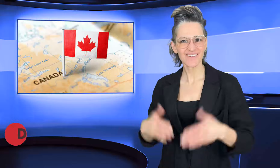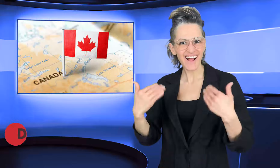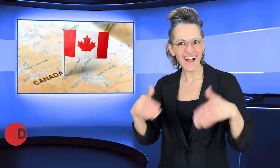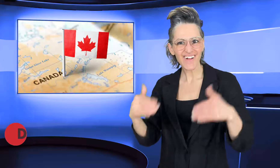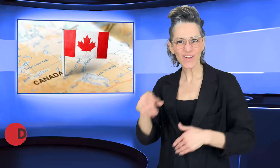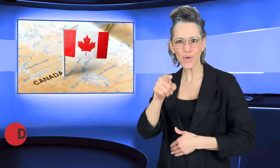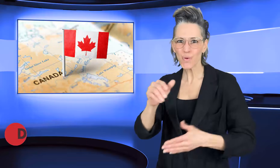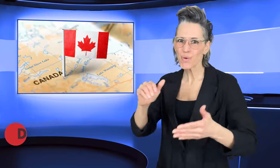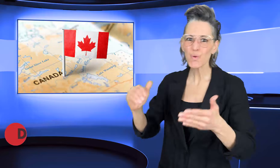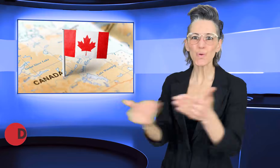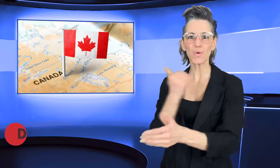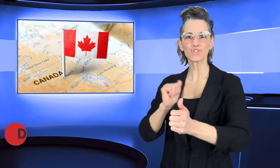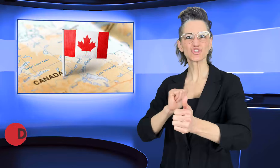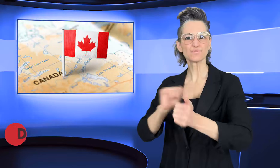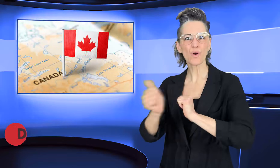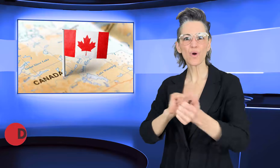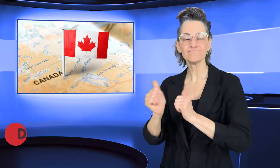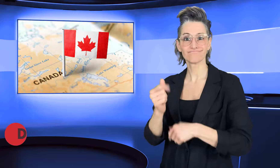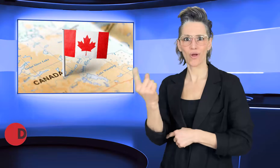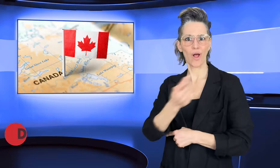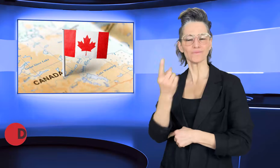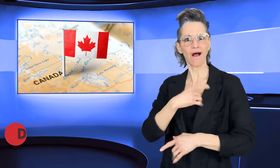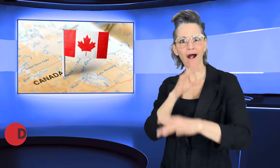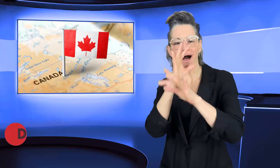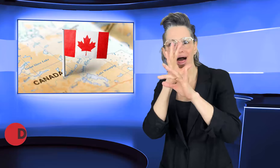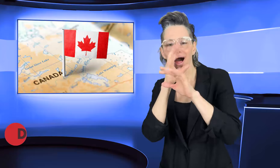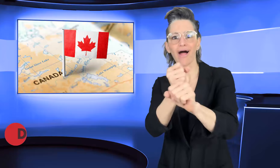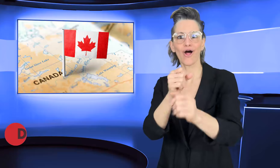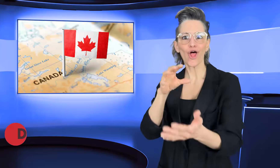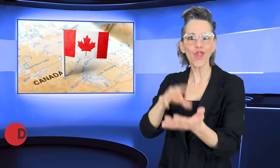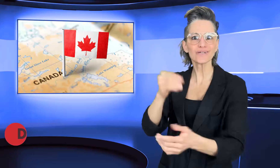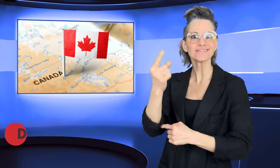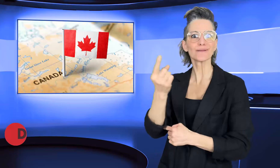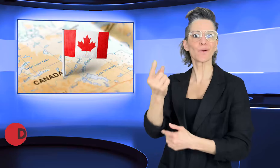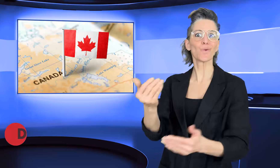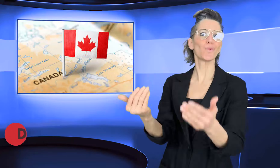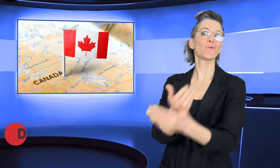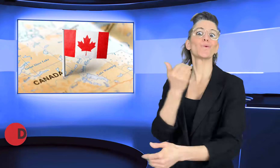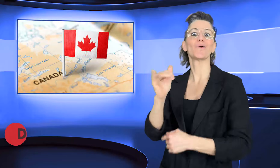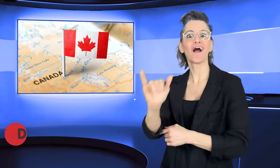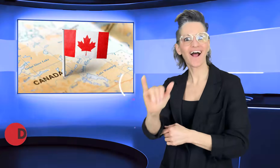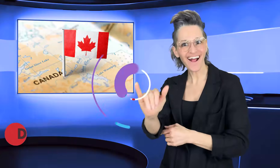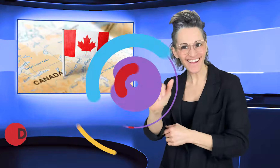It is always interesting to learn of a new sport!